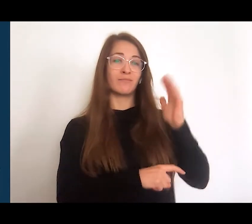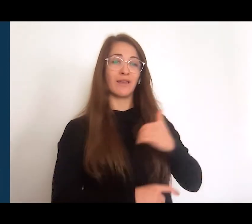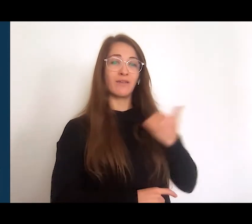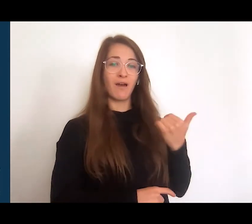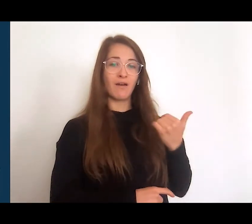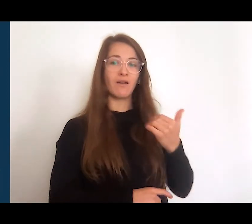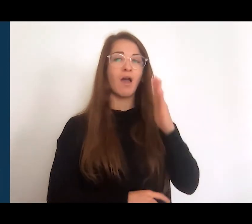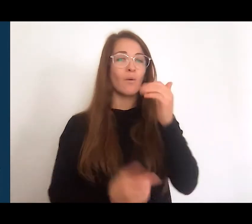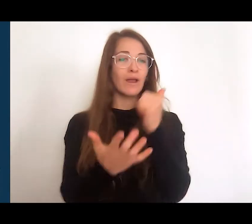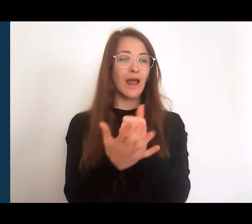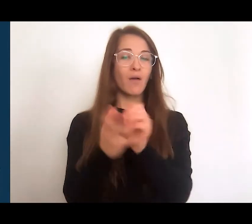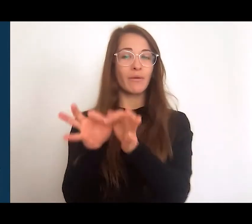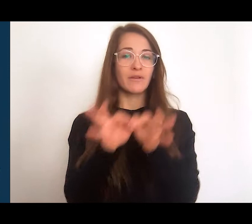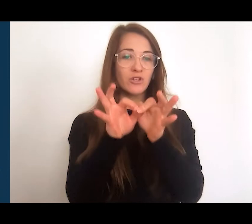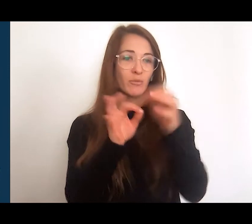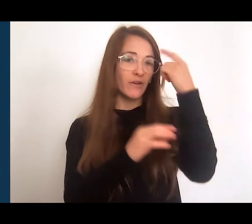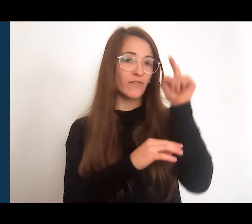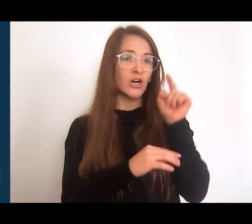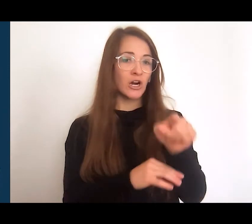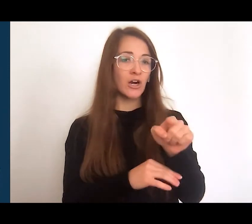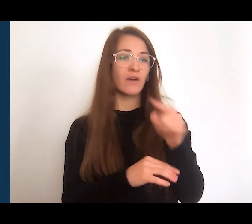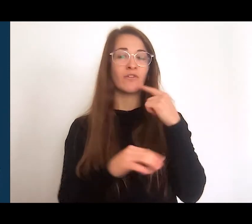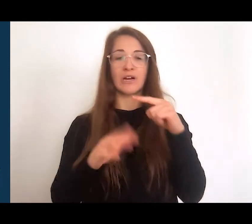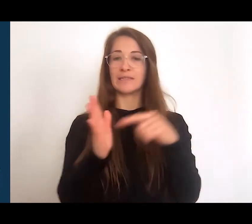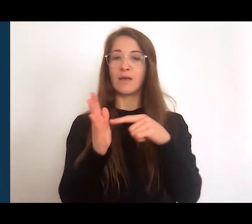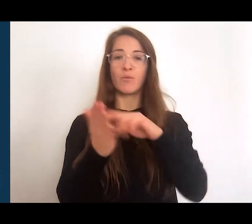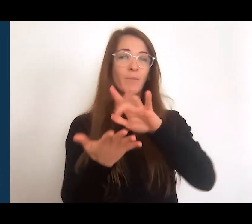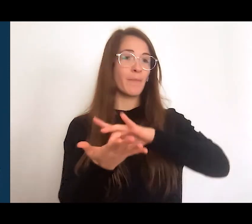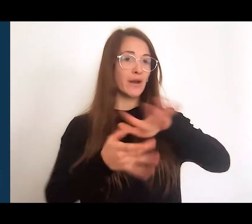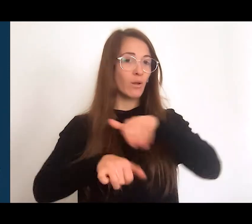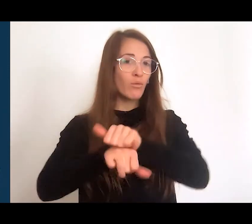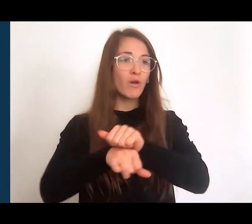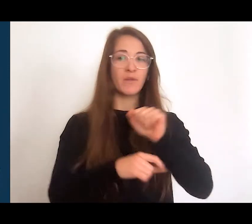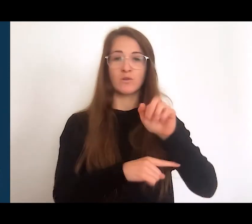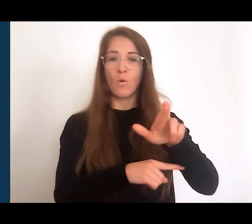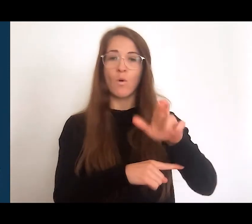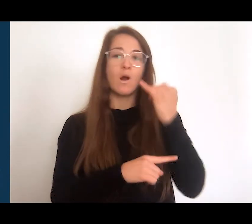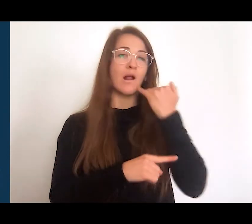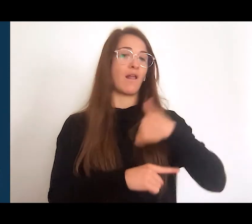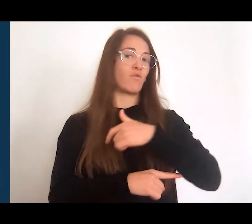CONSIDER MYSELF AN ADVOCATE. I WOULD HELP INTERPRET FOR HER, FOR EXAMPLE IN MEDICAL